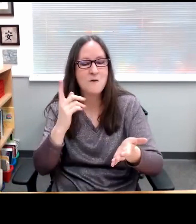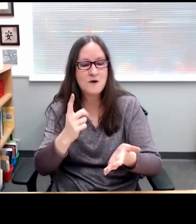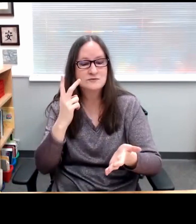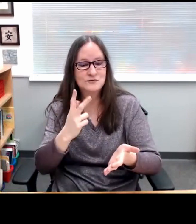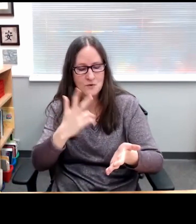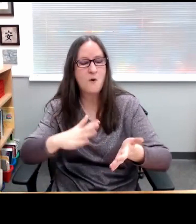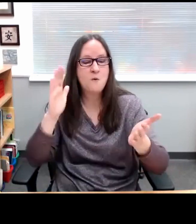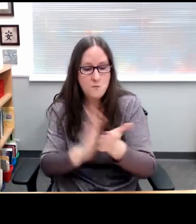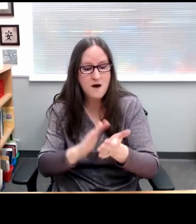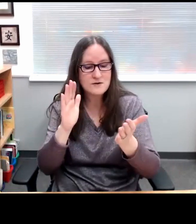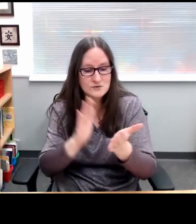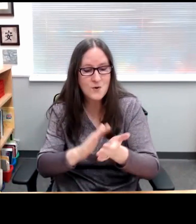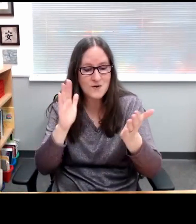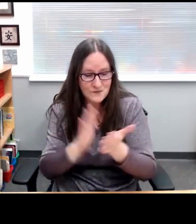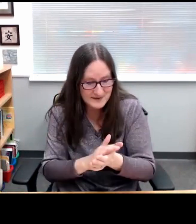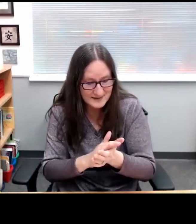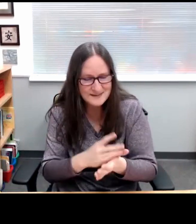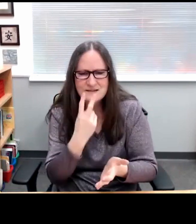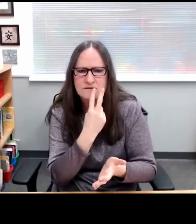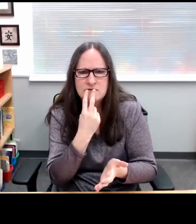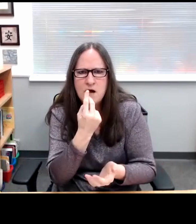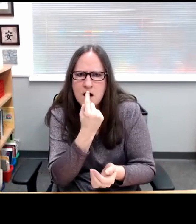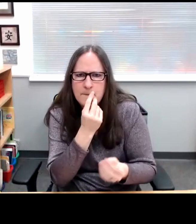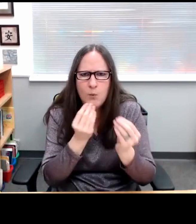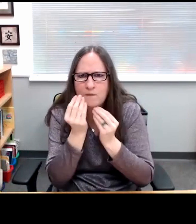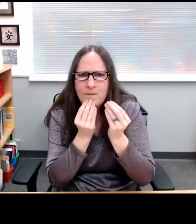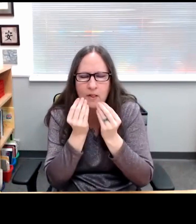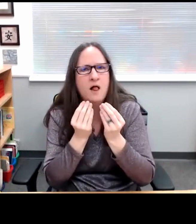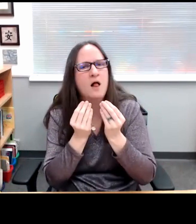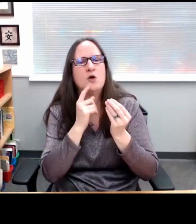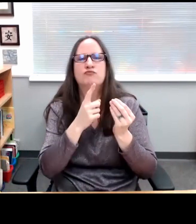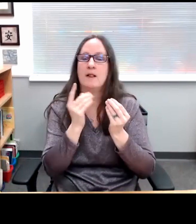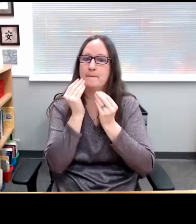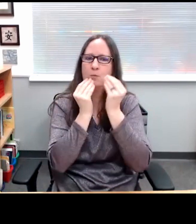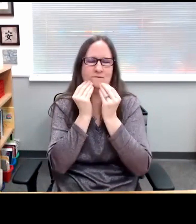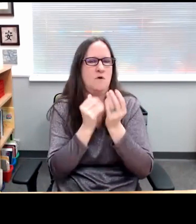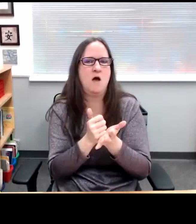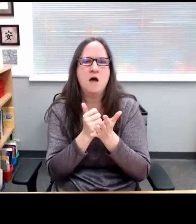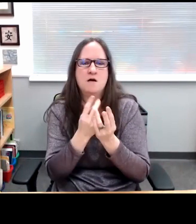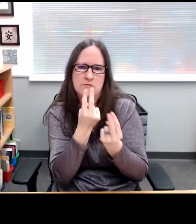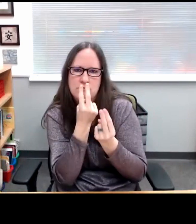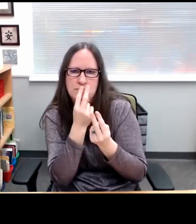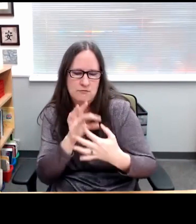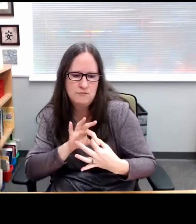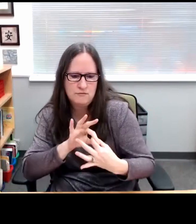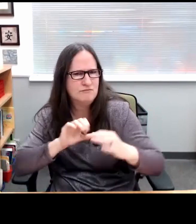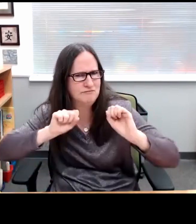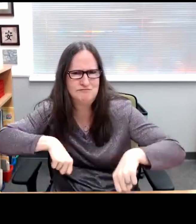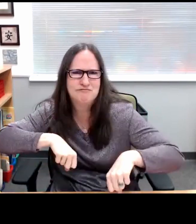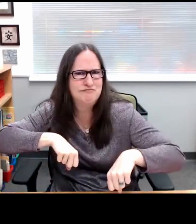2. 1, 2, 3. And you move your mouth as well because having the mouth movements